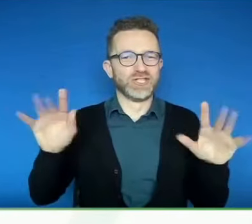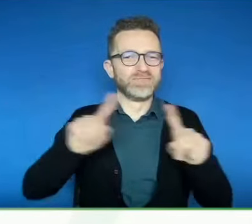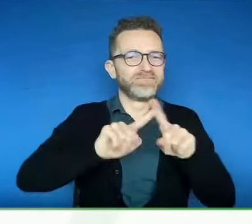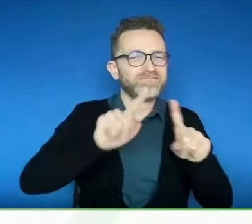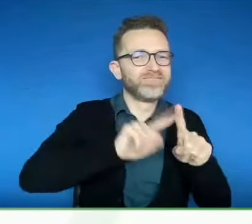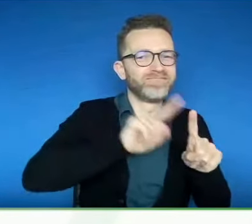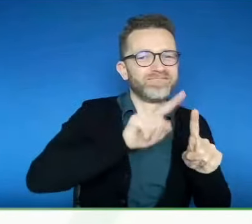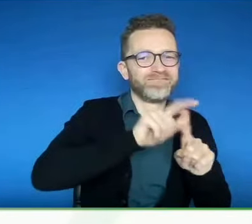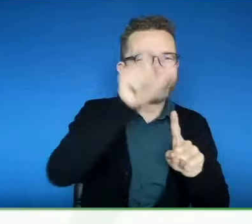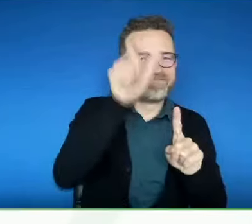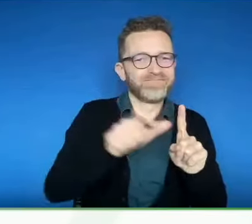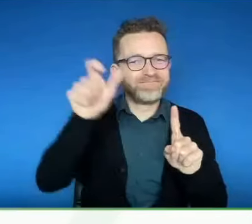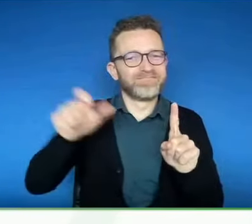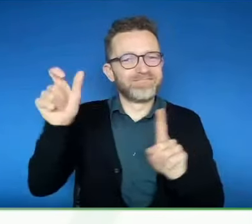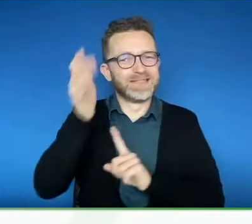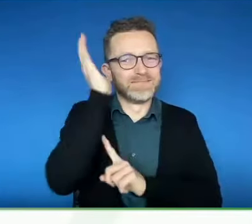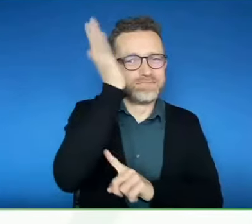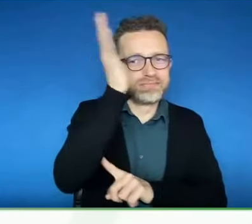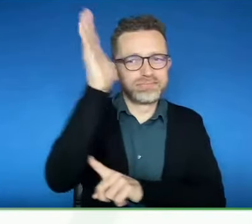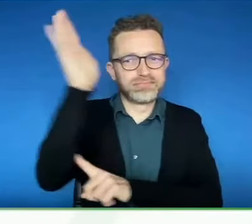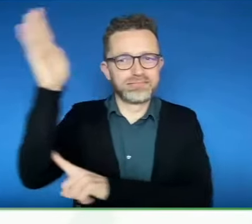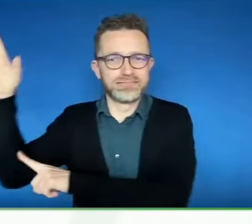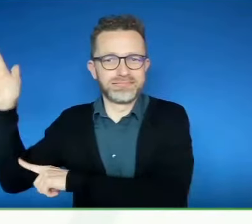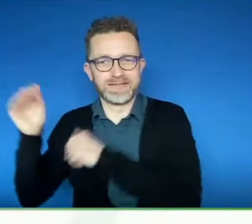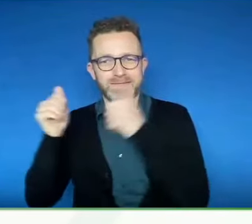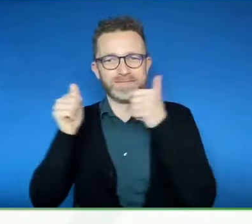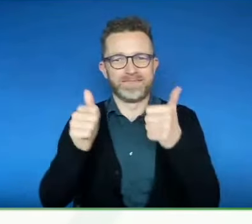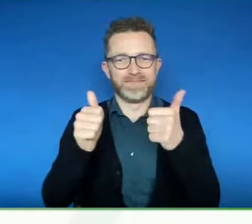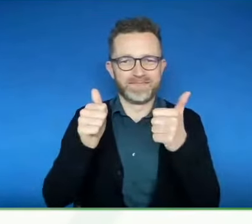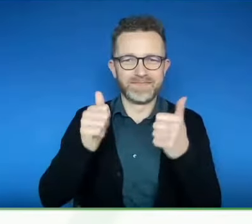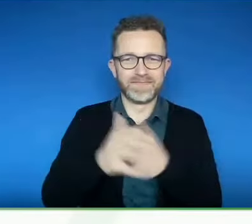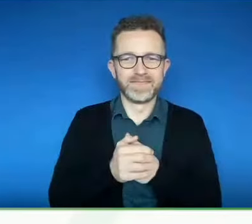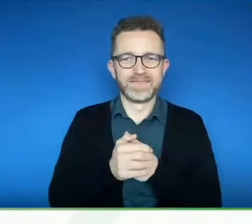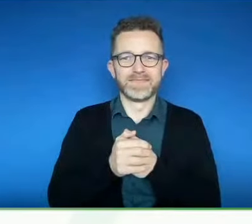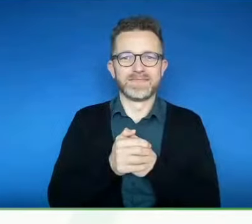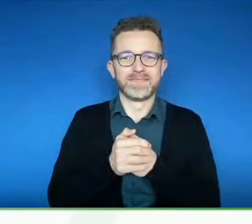I think we see that no matter where you are on the planet,